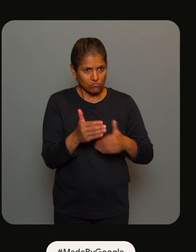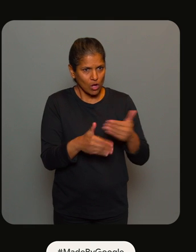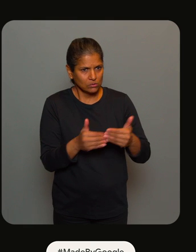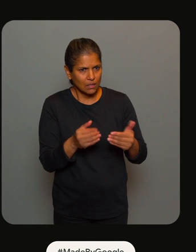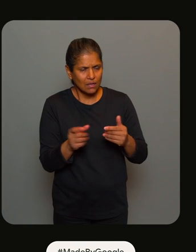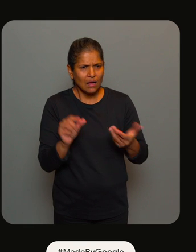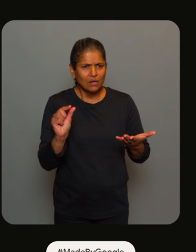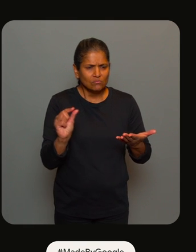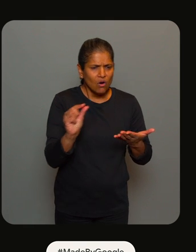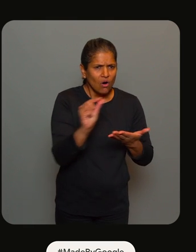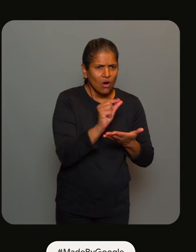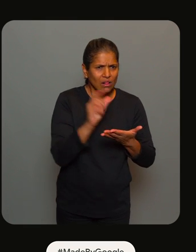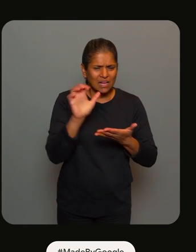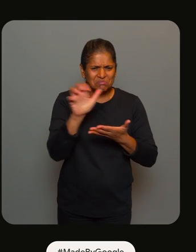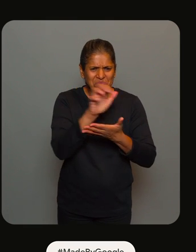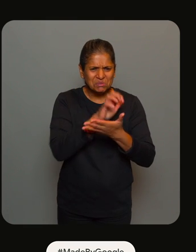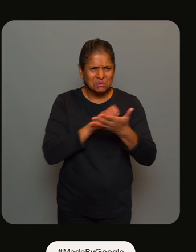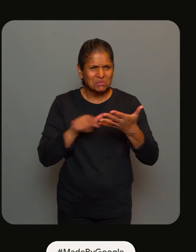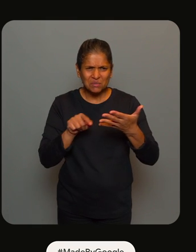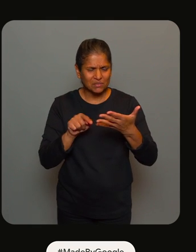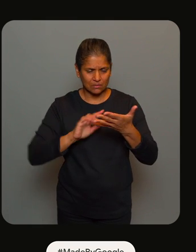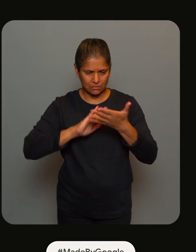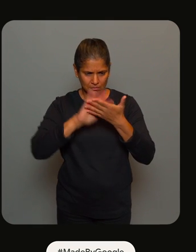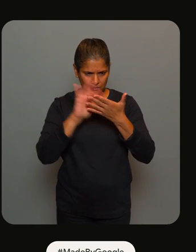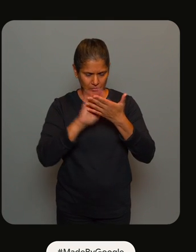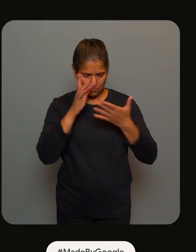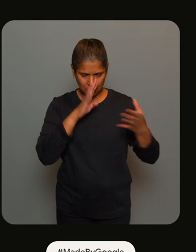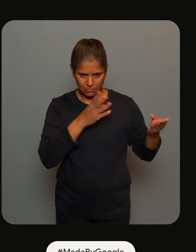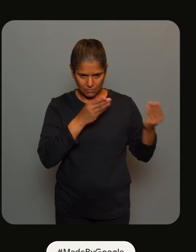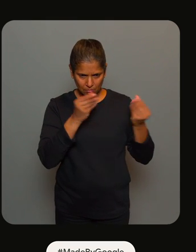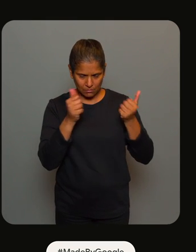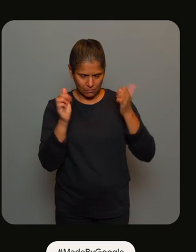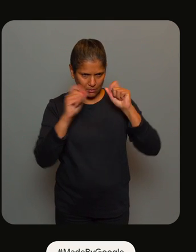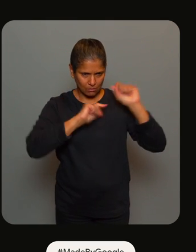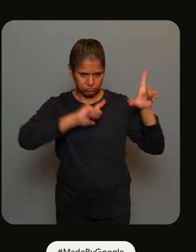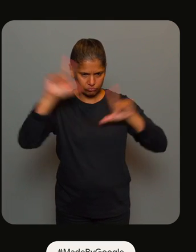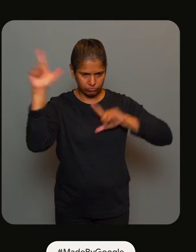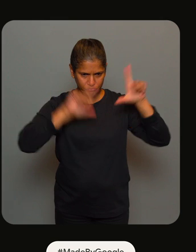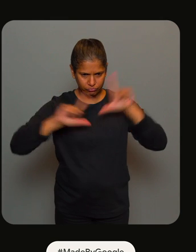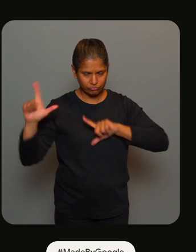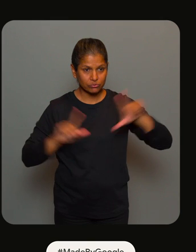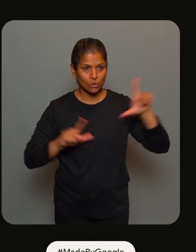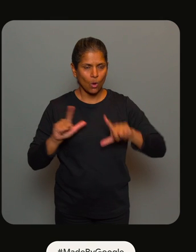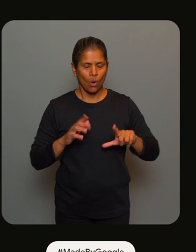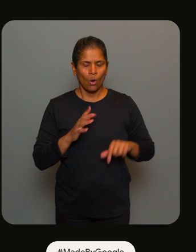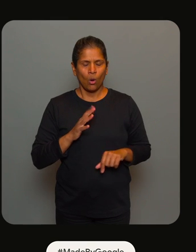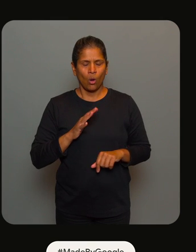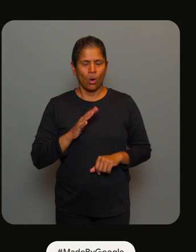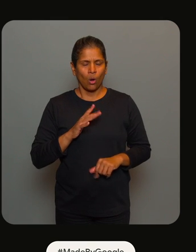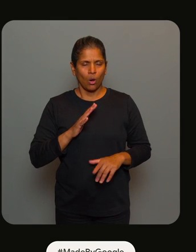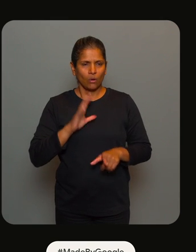are infused into the coating that we apply to the tablet’s 100% recycled aluminum body.